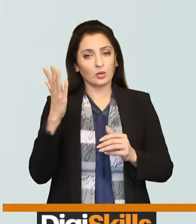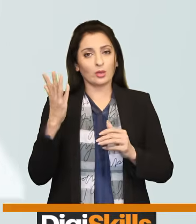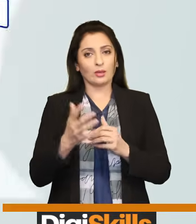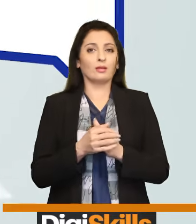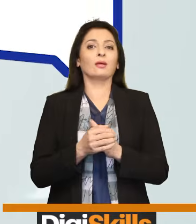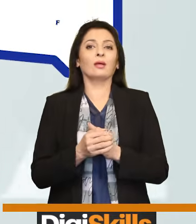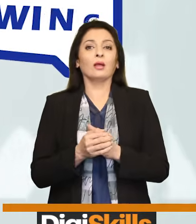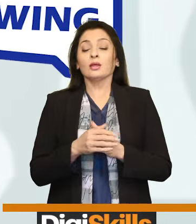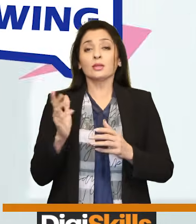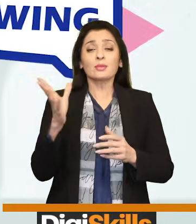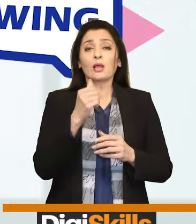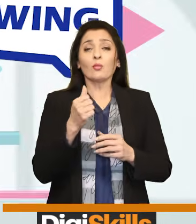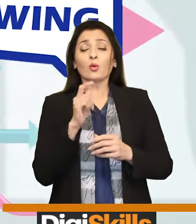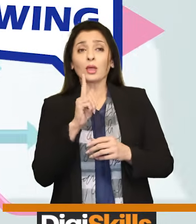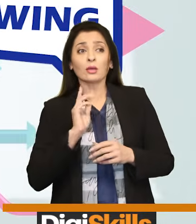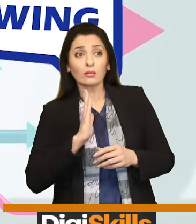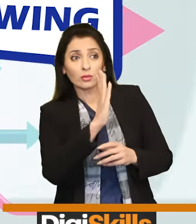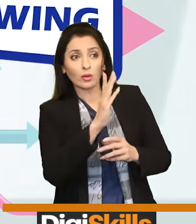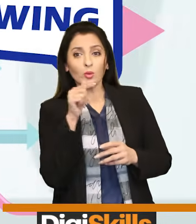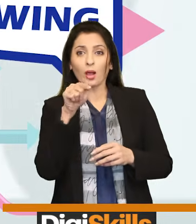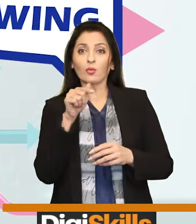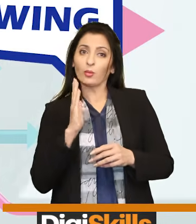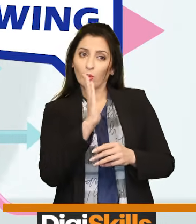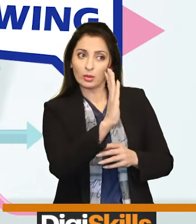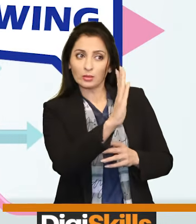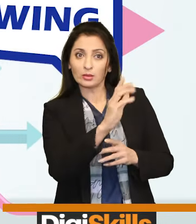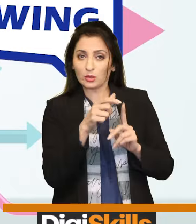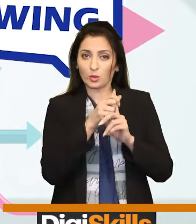when everyone is following the trend, you should follow that trend as well.